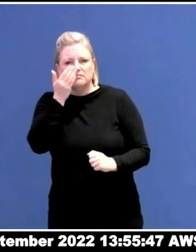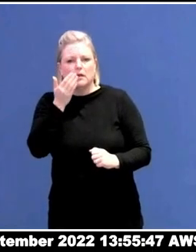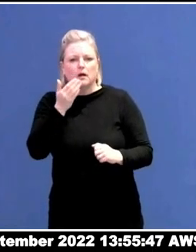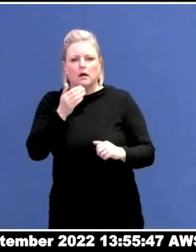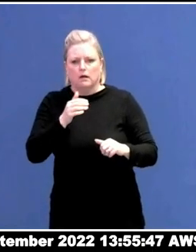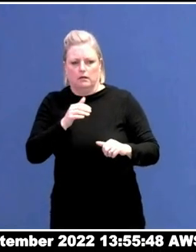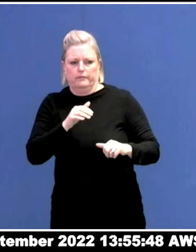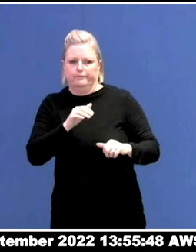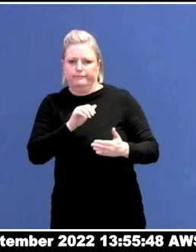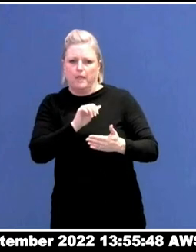I think there needs to be law reform.